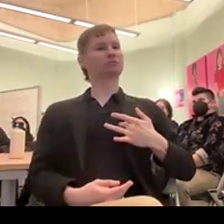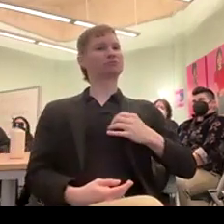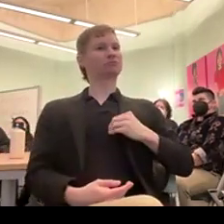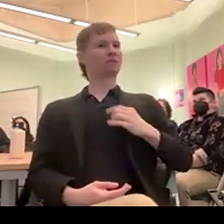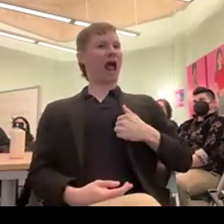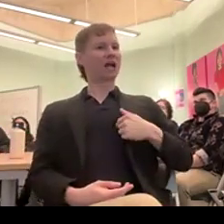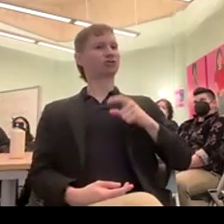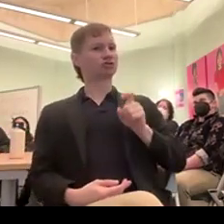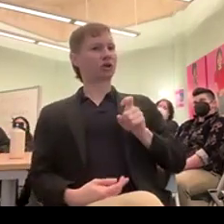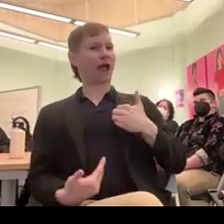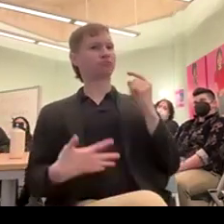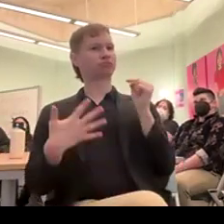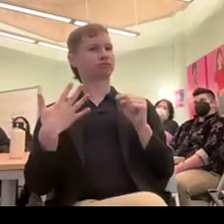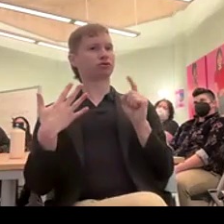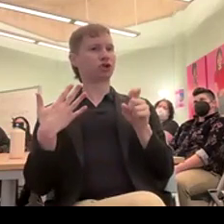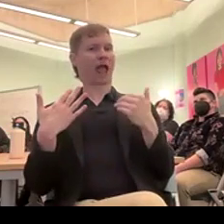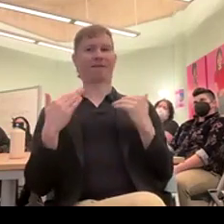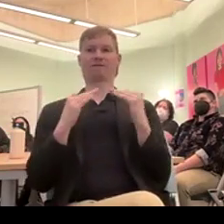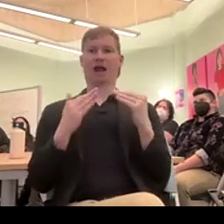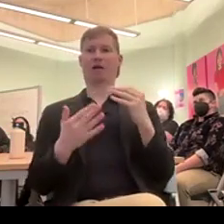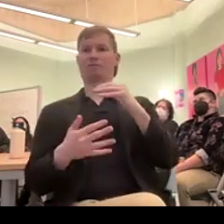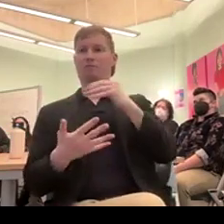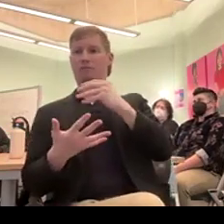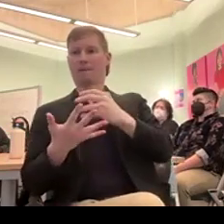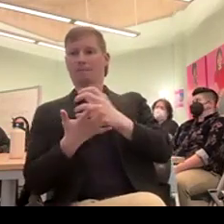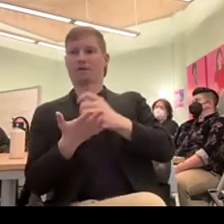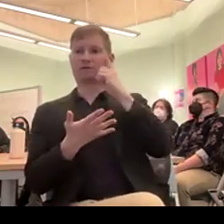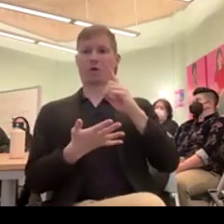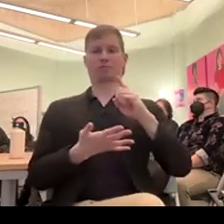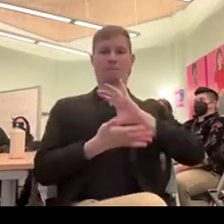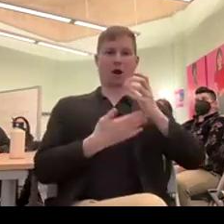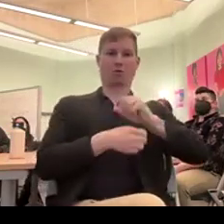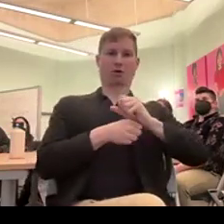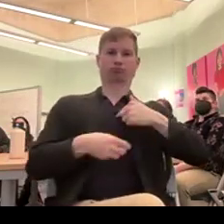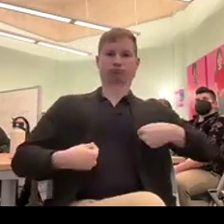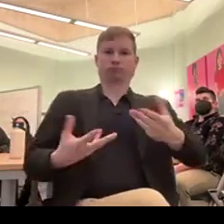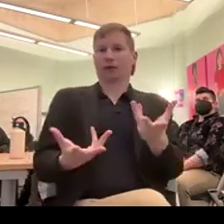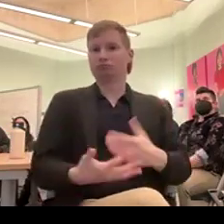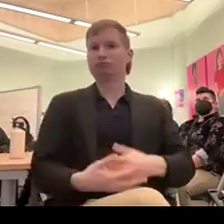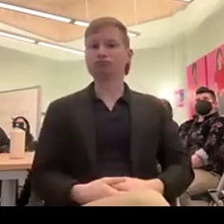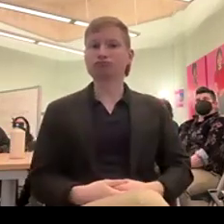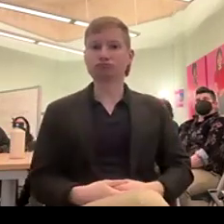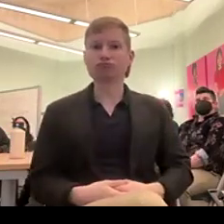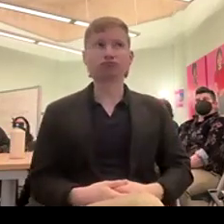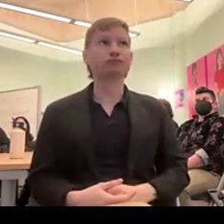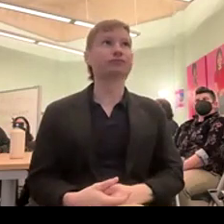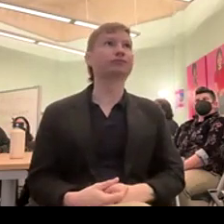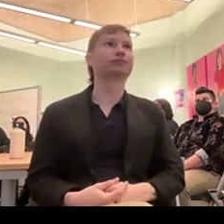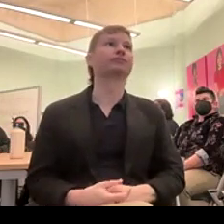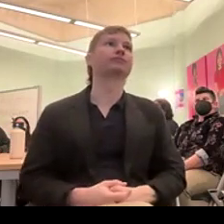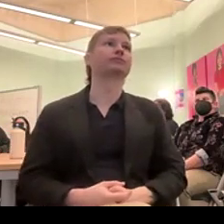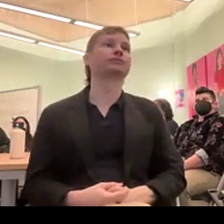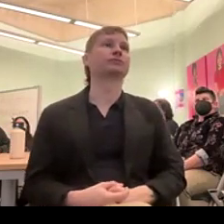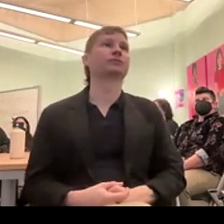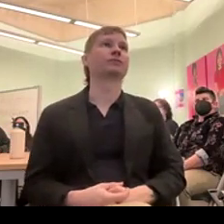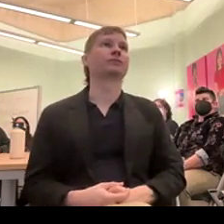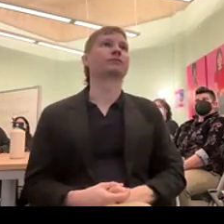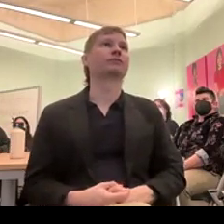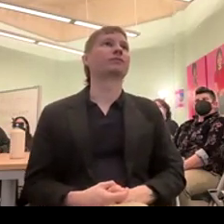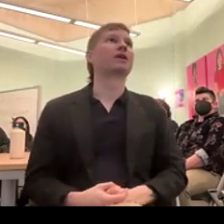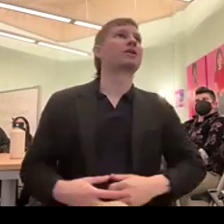into it with the feeling of, "I deserve this" and "I deserve to be paid fairly for my labor." Yeah.